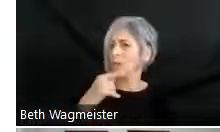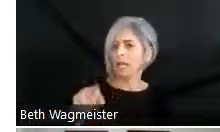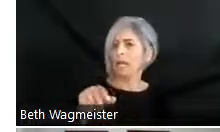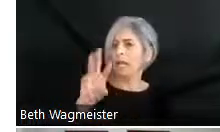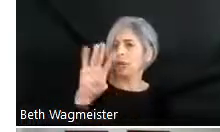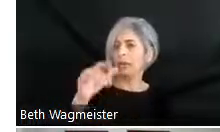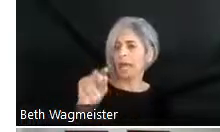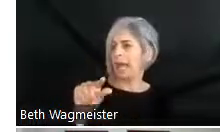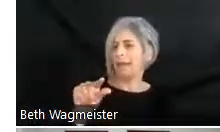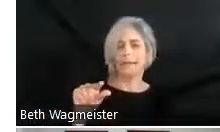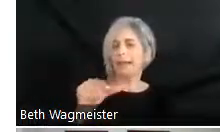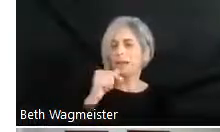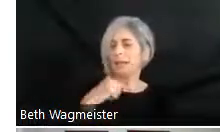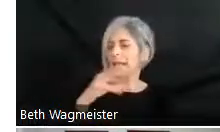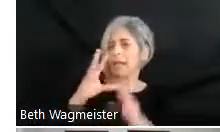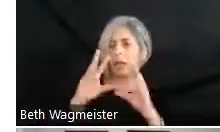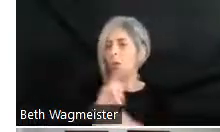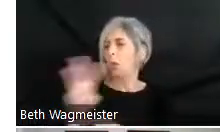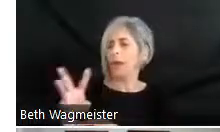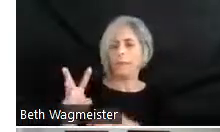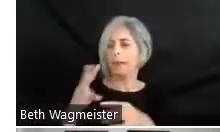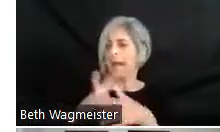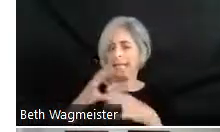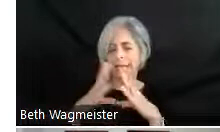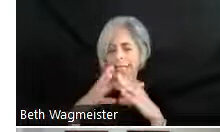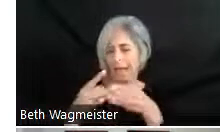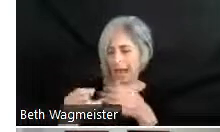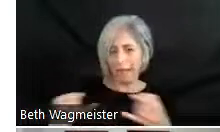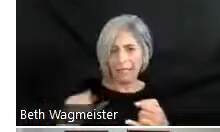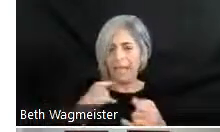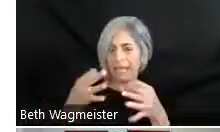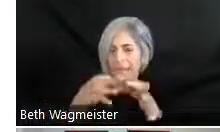I don't say web content accessibility guidelines. I simplify that down to the accessibility